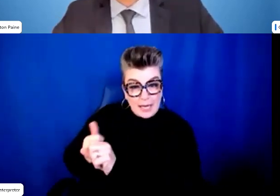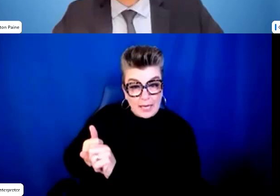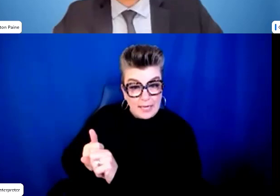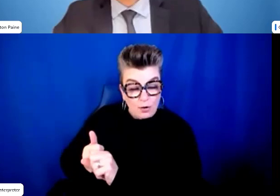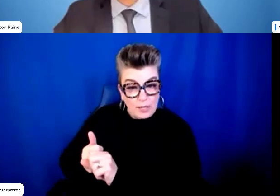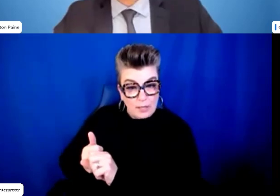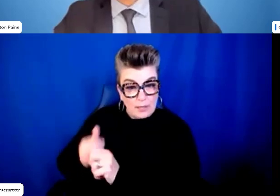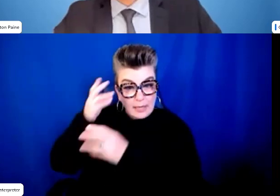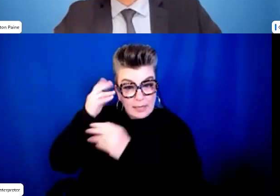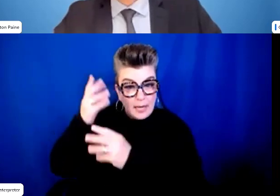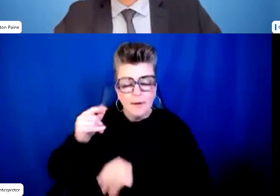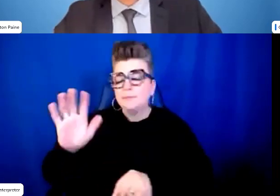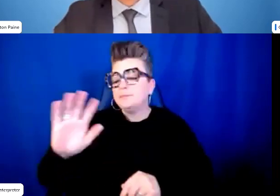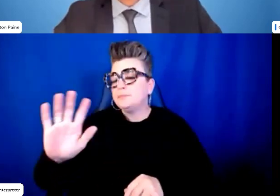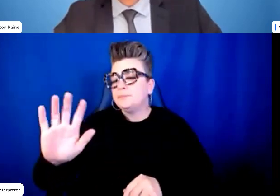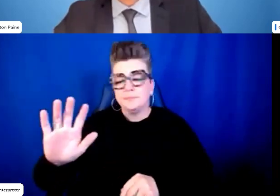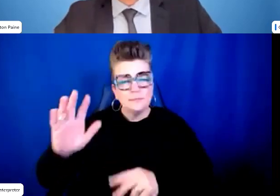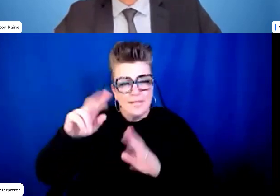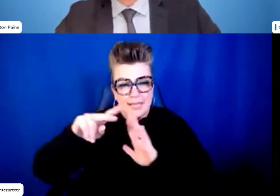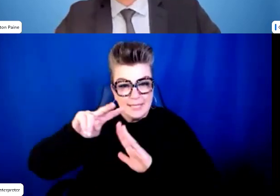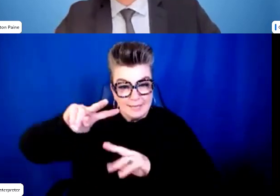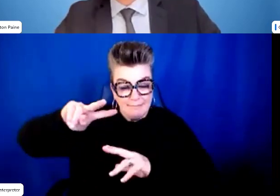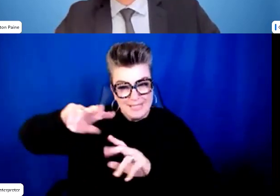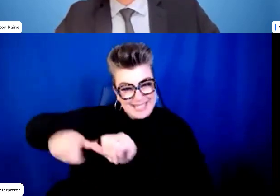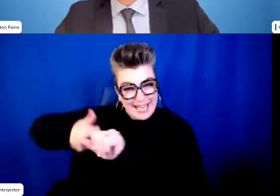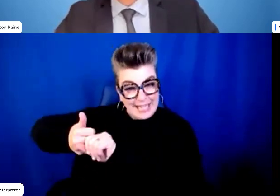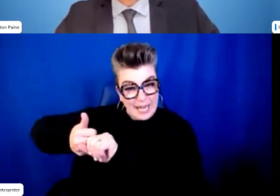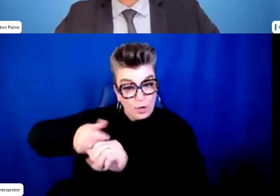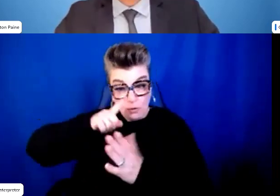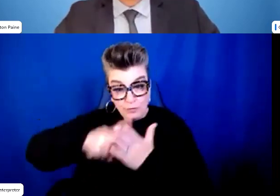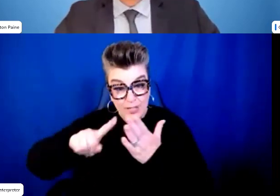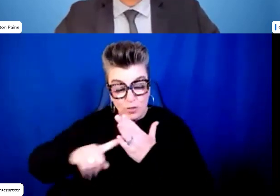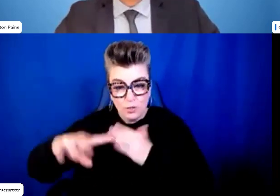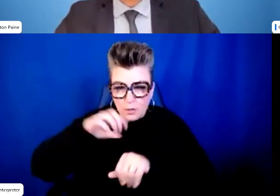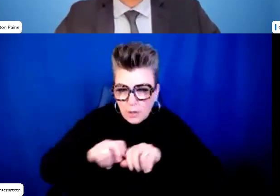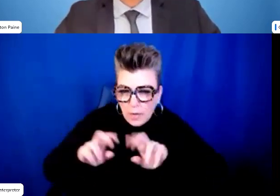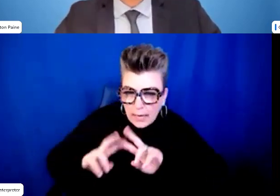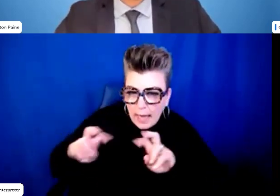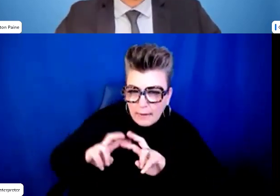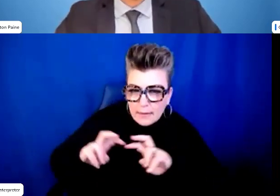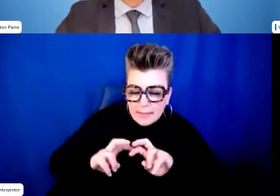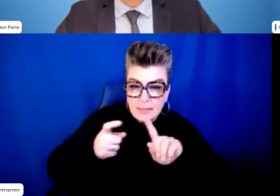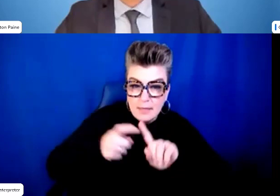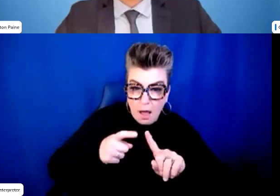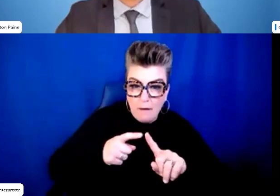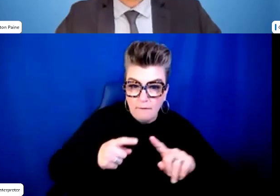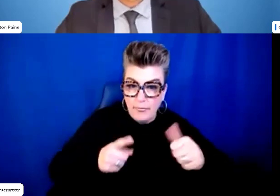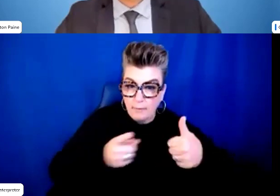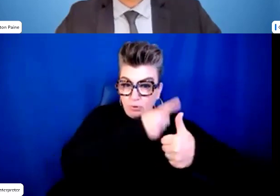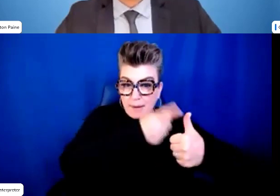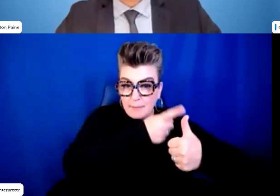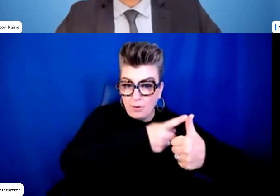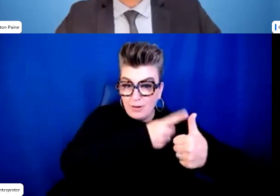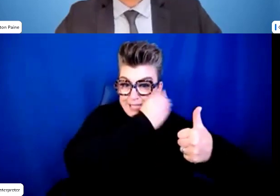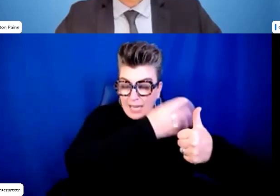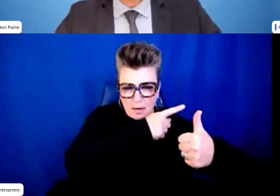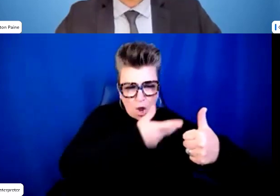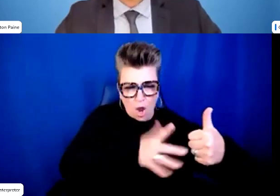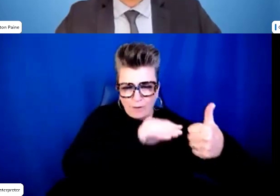or a secondary research that involves, you know, analysis of primary data that have already been shared in some way,